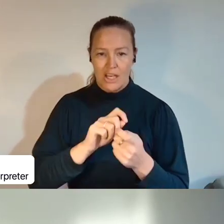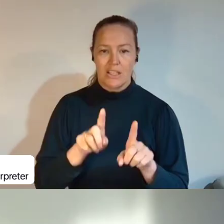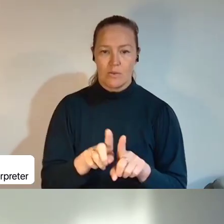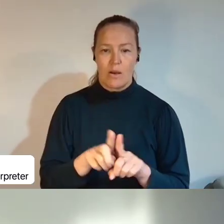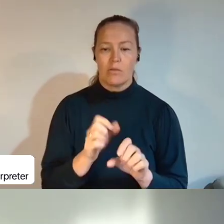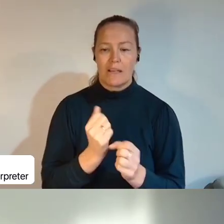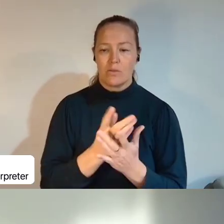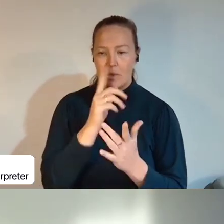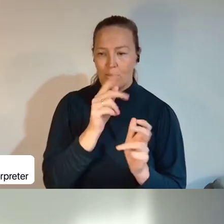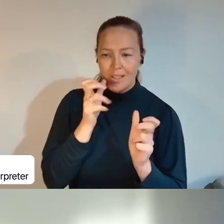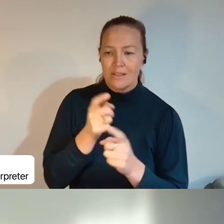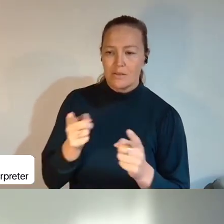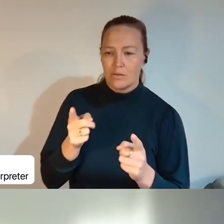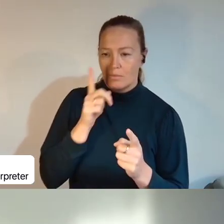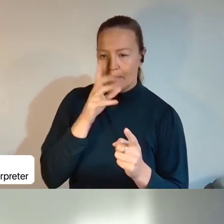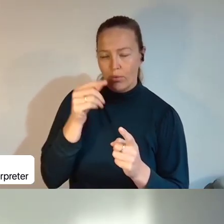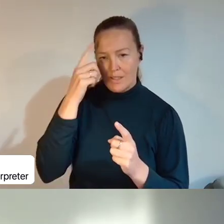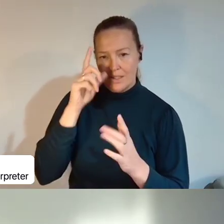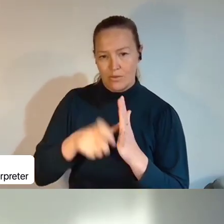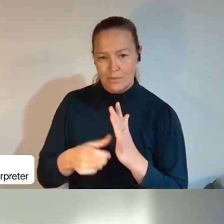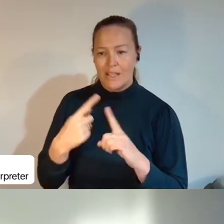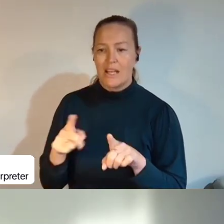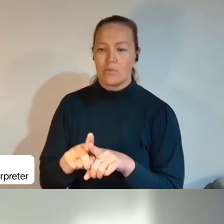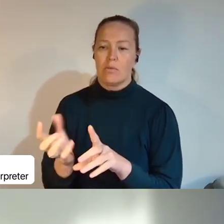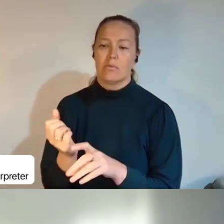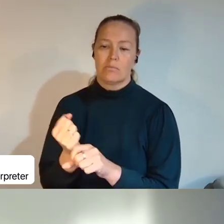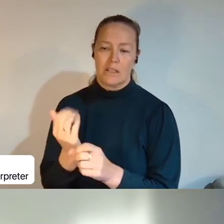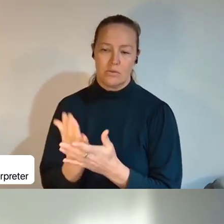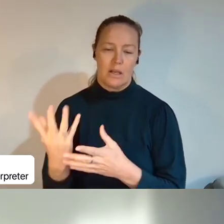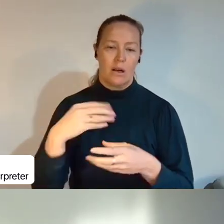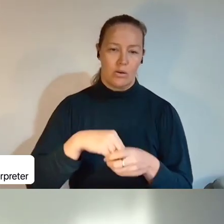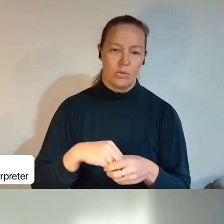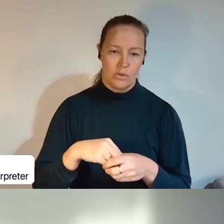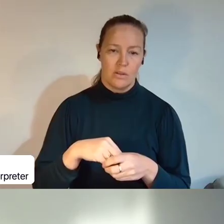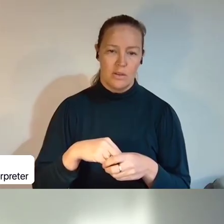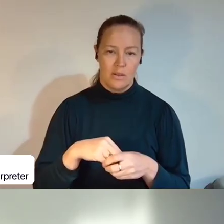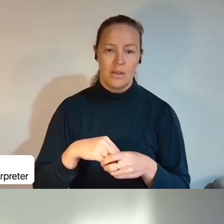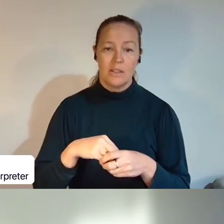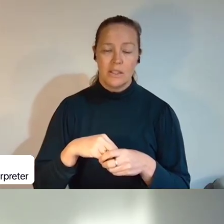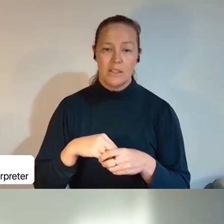but are present wherever decisions are being made from their own homes, to governance tables,